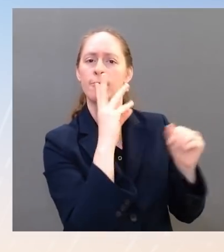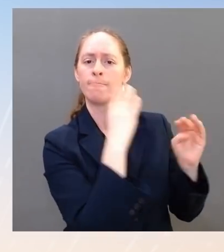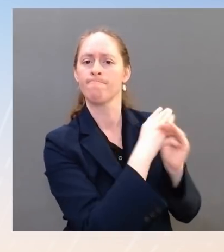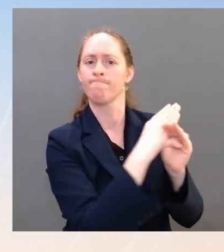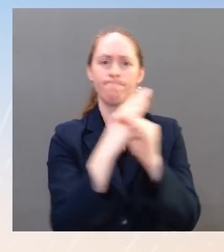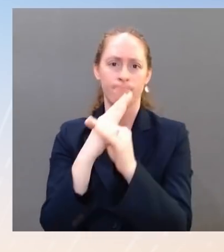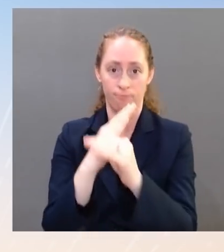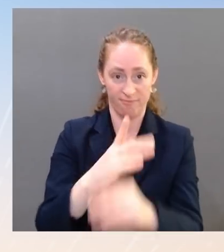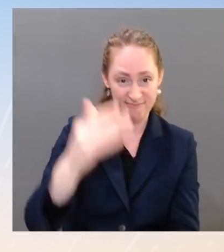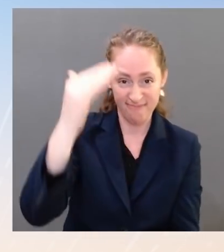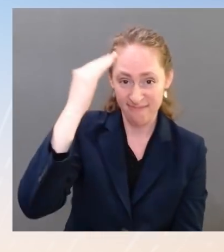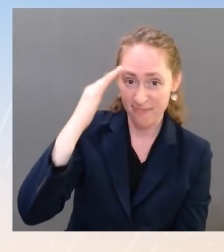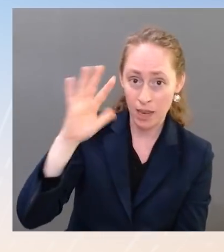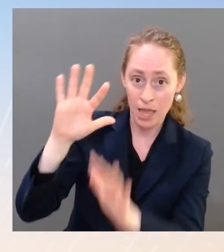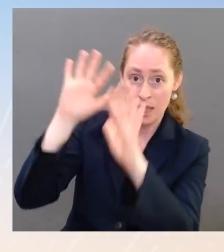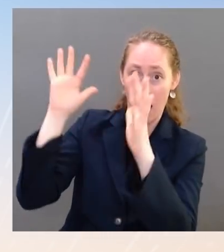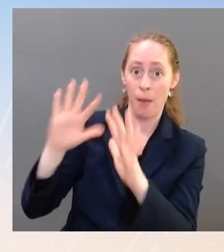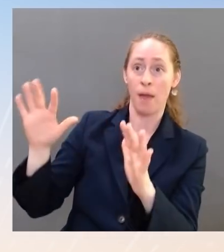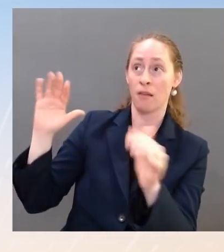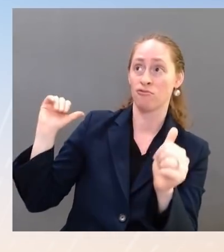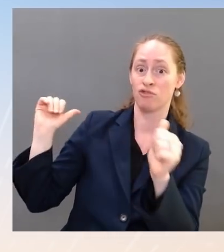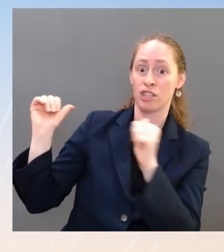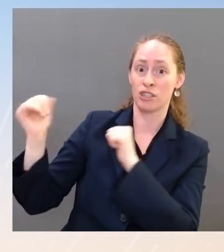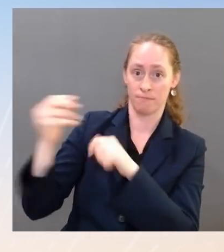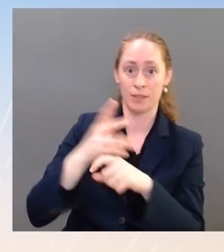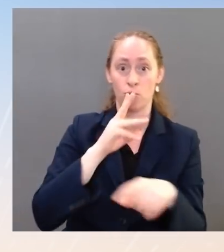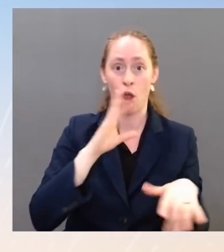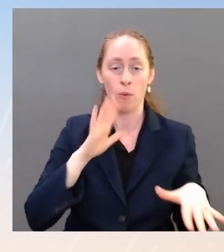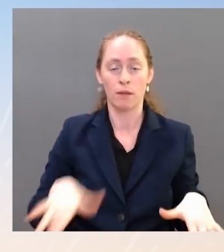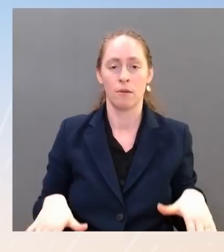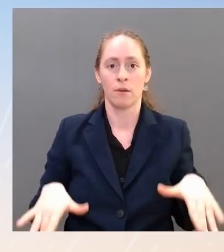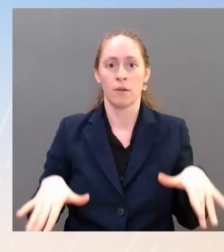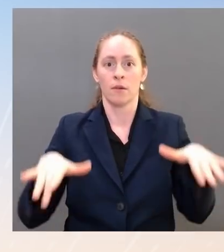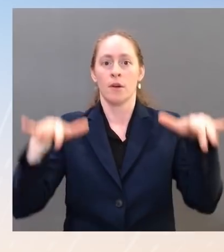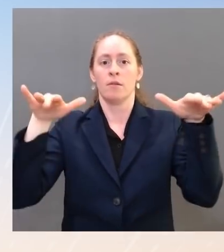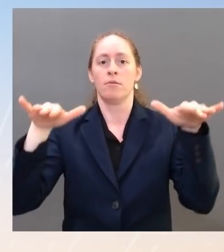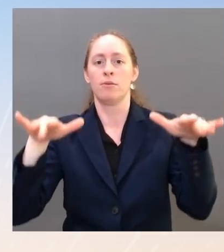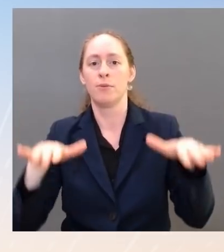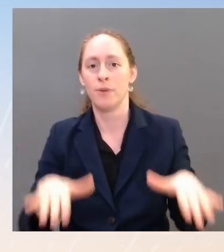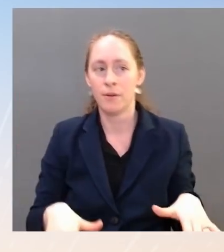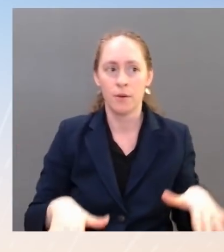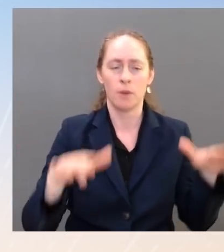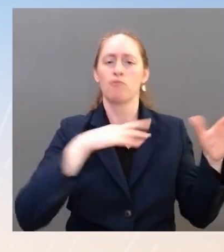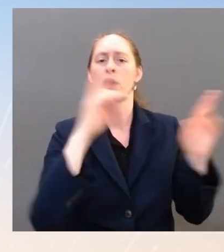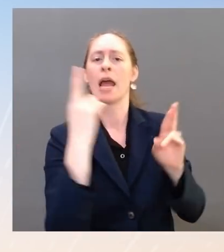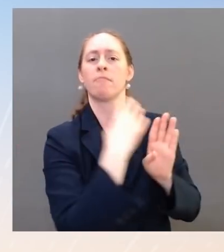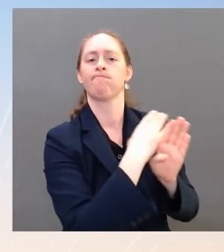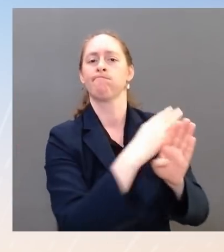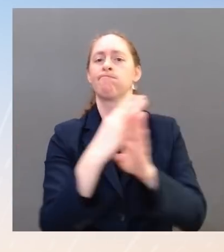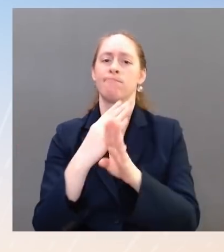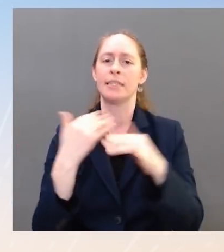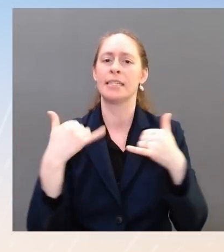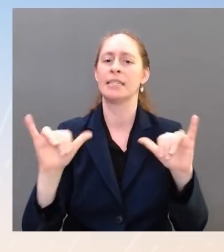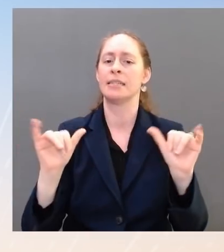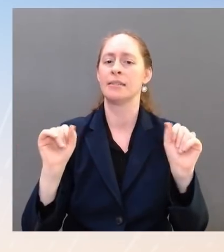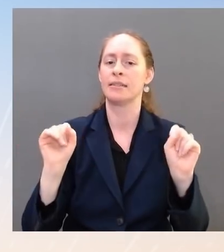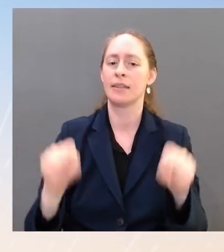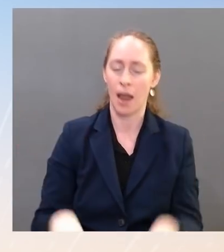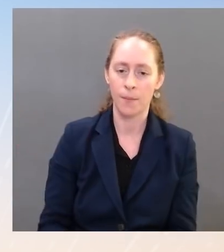The Cybersecurity and Infrastructure Security Agency, where CISA will be distributing $1 billion in grant funds